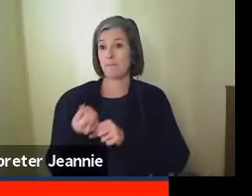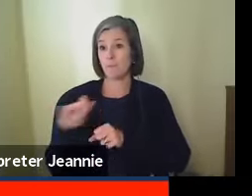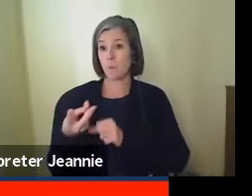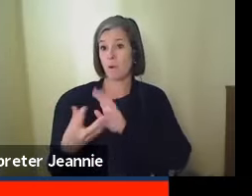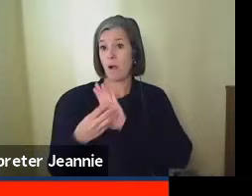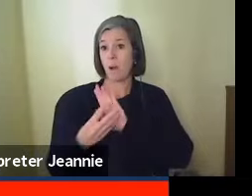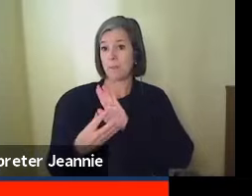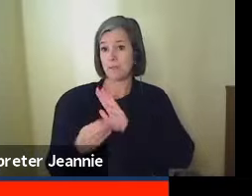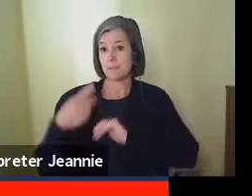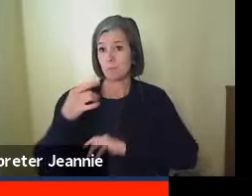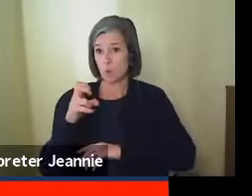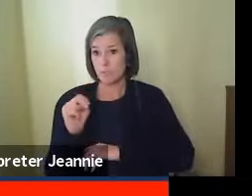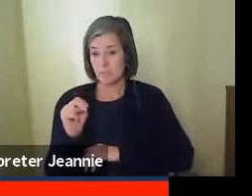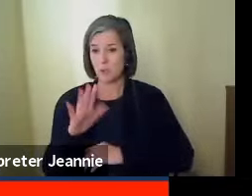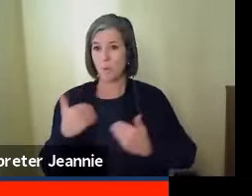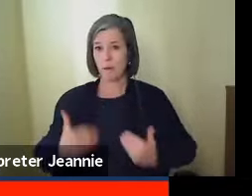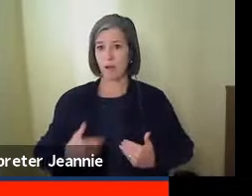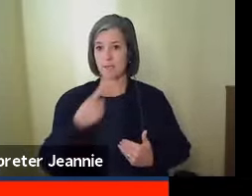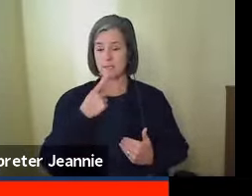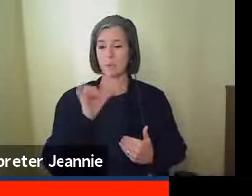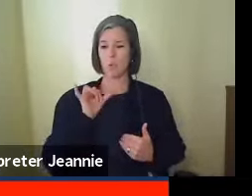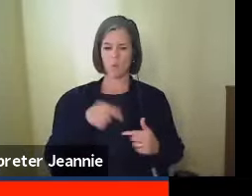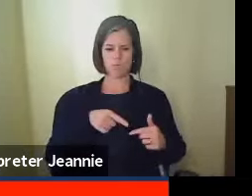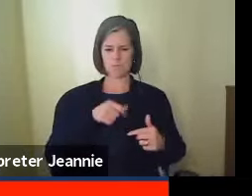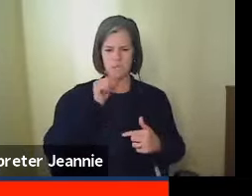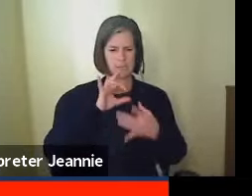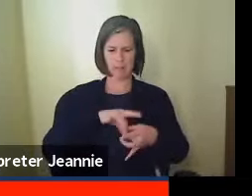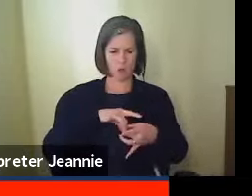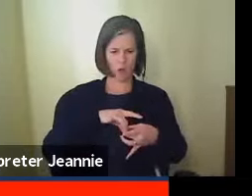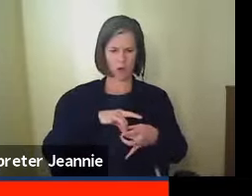your body sees it as this does not belong here. It makes an antibody to that and it